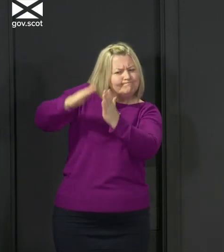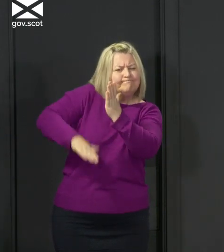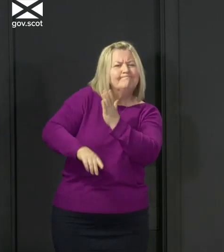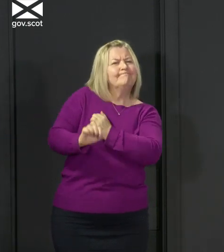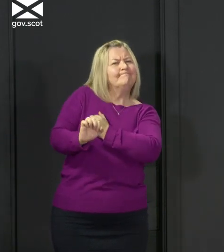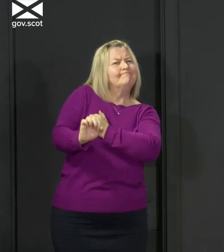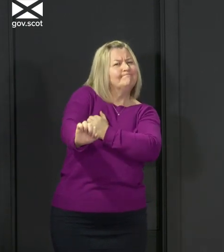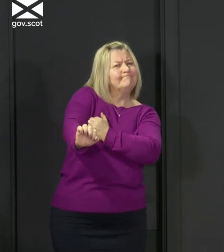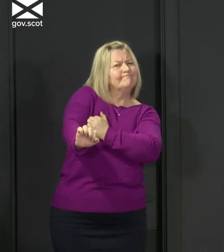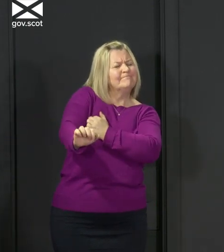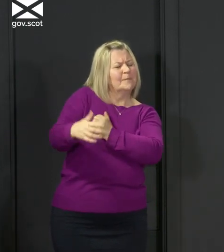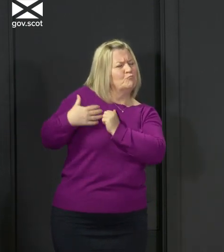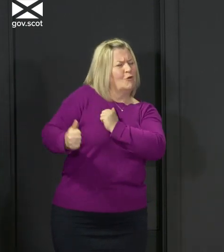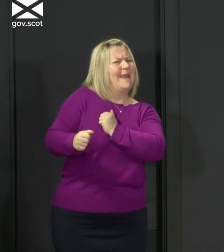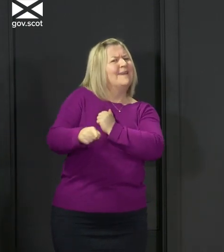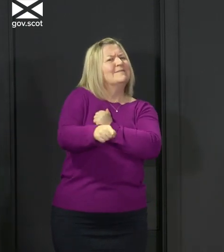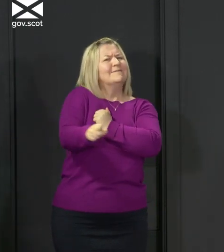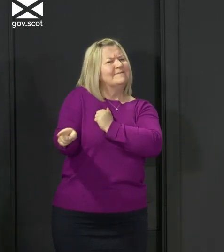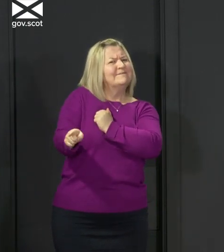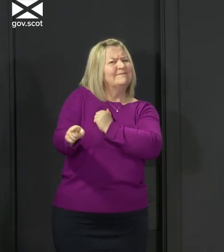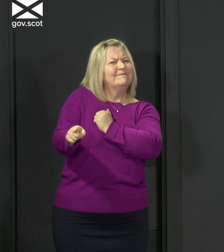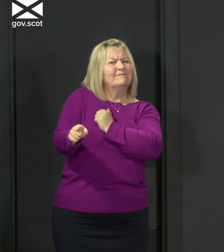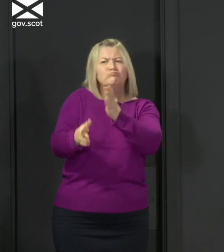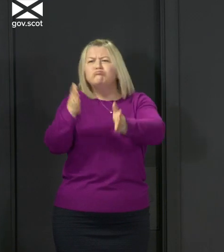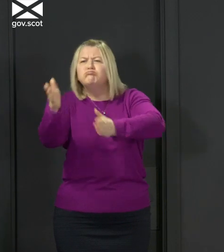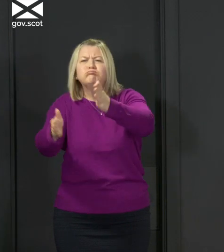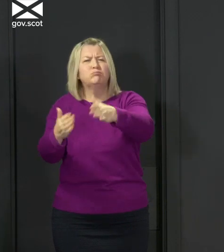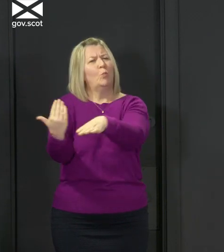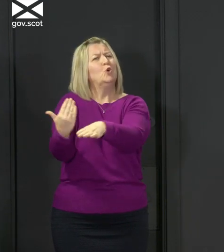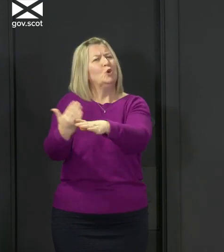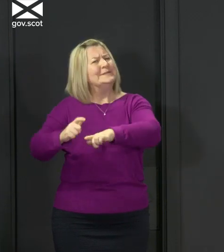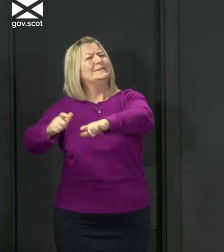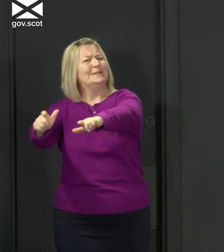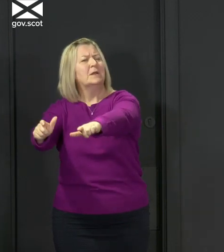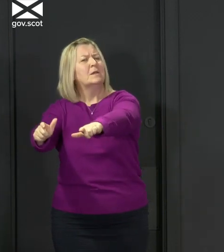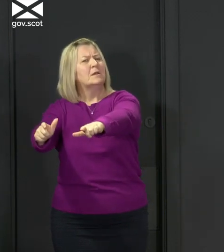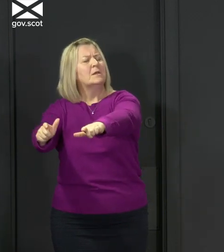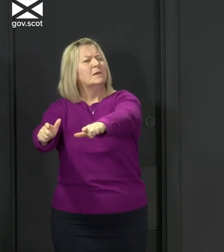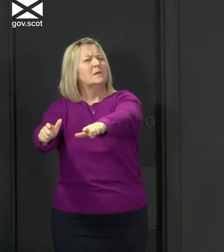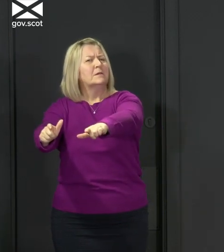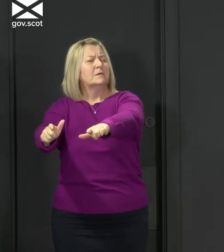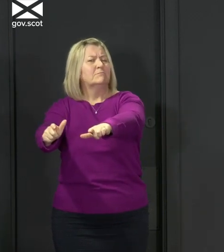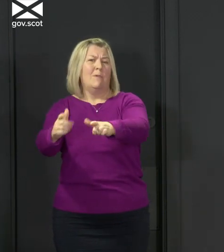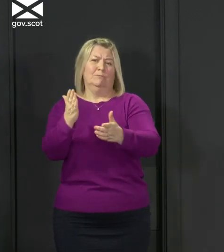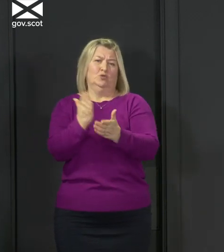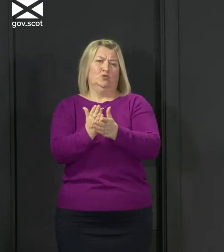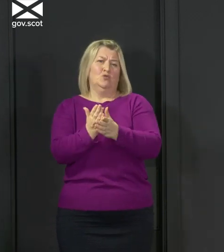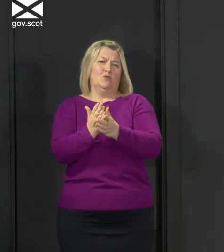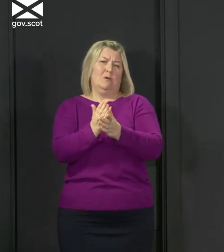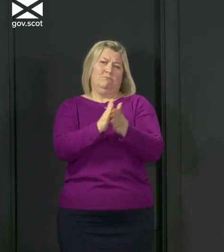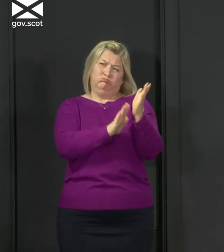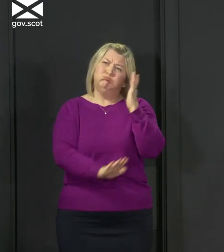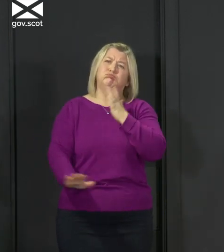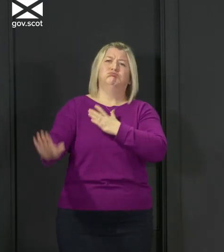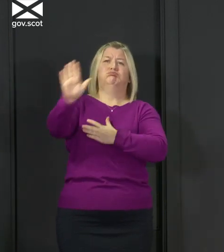great courage. I am sure everyone in Scotland, once again, is reflecting on the considerable debt we owe to them.